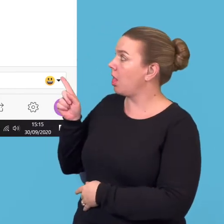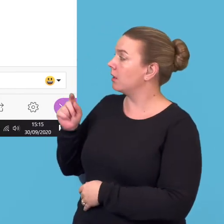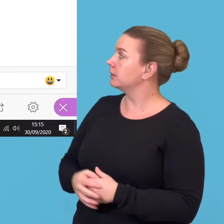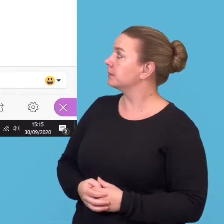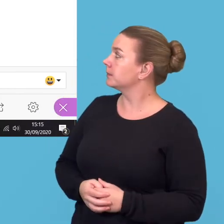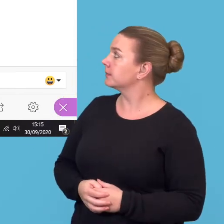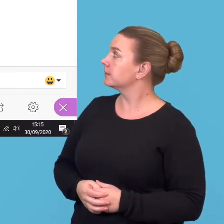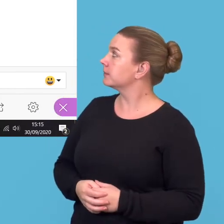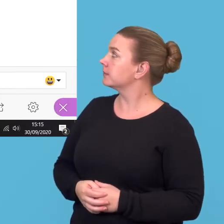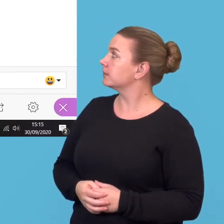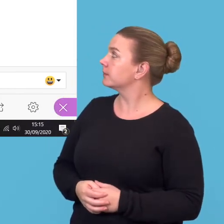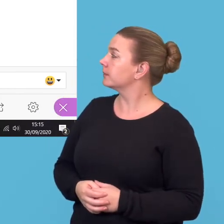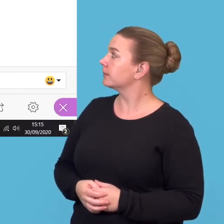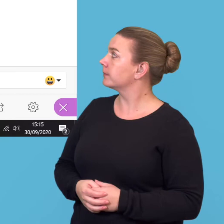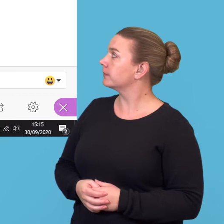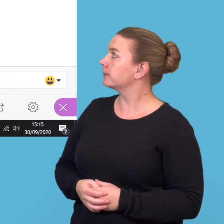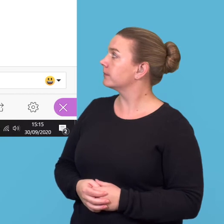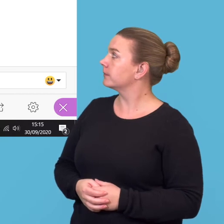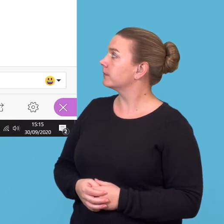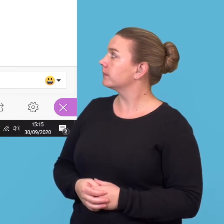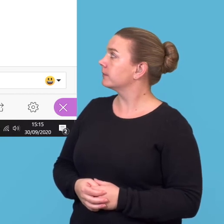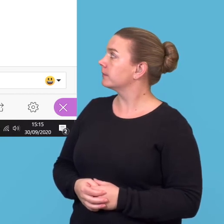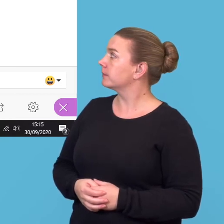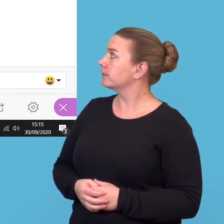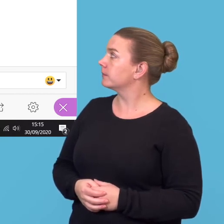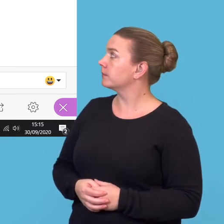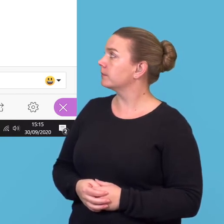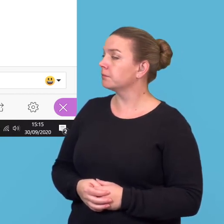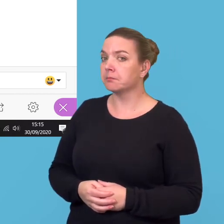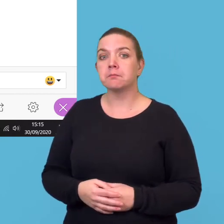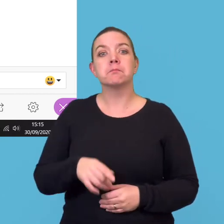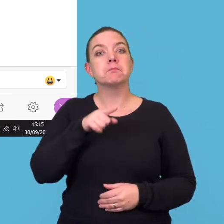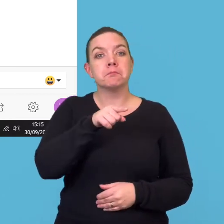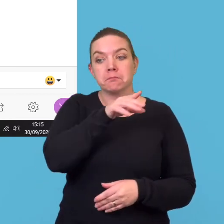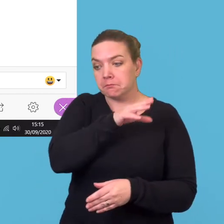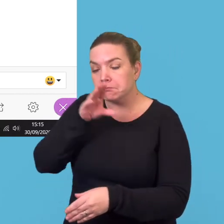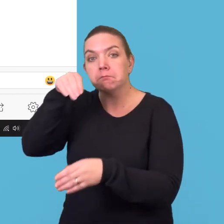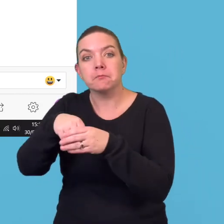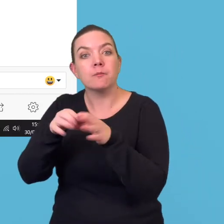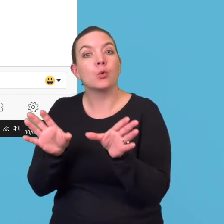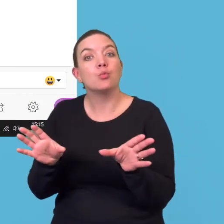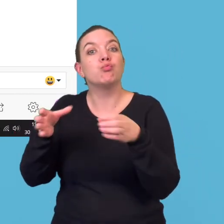And you are asked to discuss things on your table. When you're put in to groups, the following will happen: